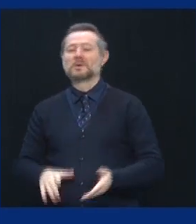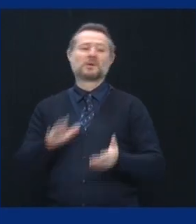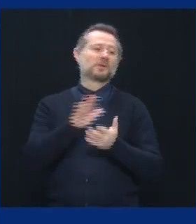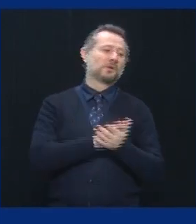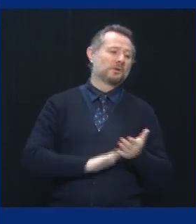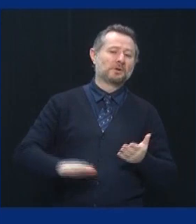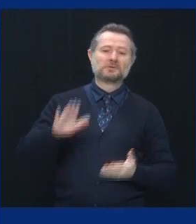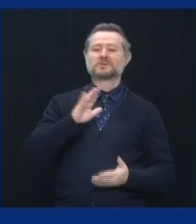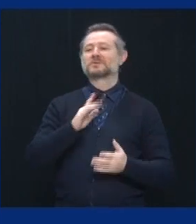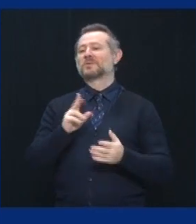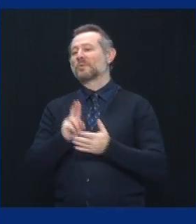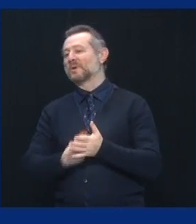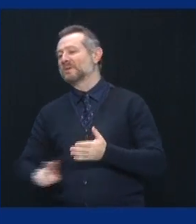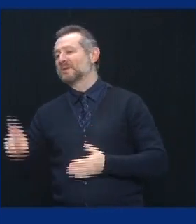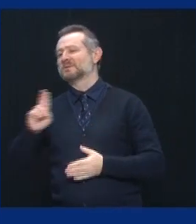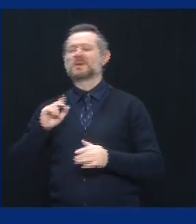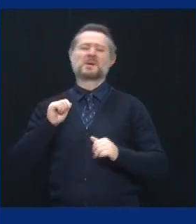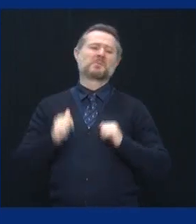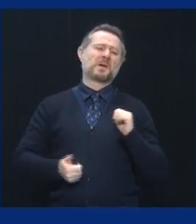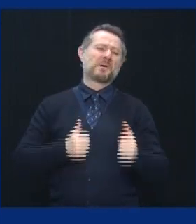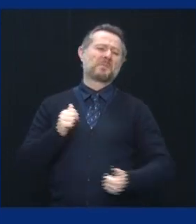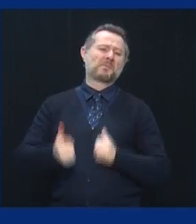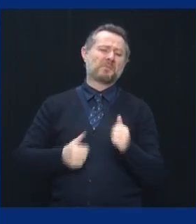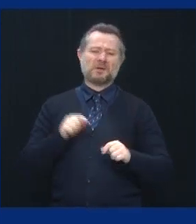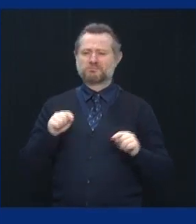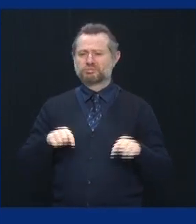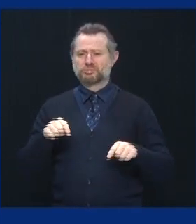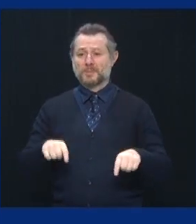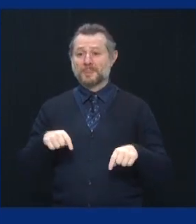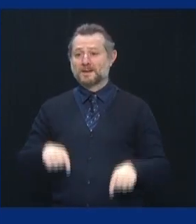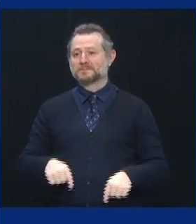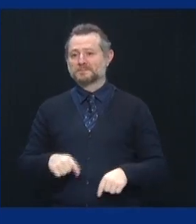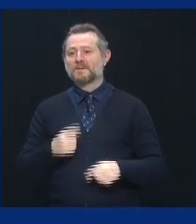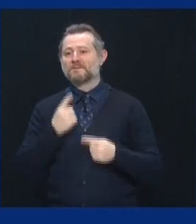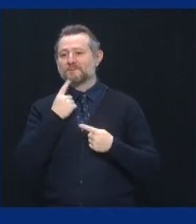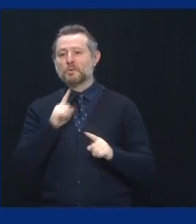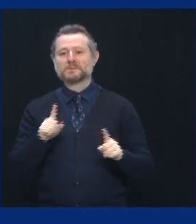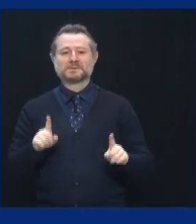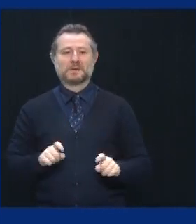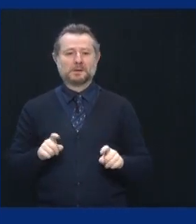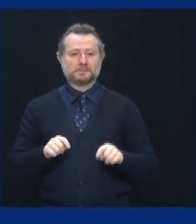WE HAVE SET UP TESTING SITES IN PARKING LOTS AND CHURCHES AND SCHOOLS AND COLLEGES AND